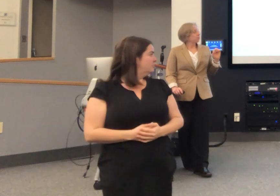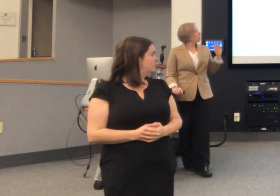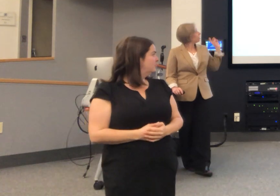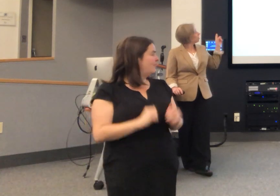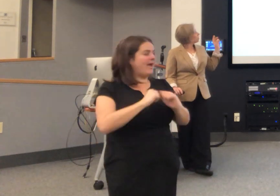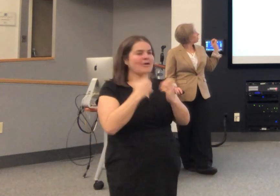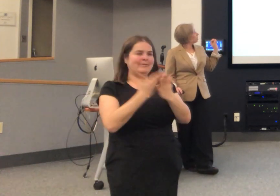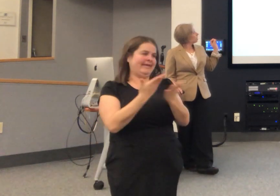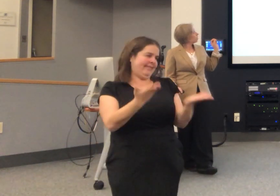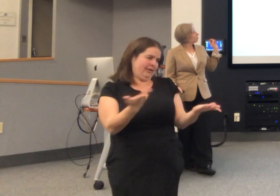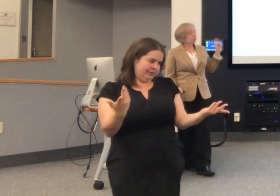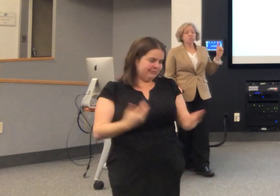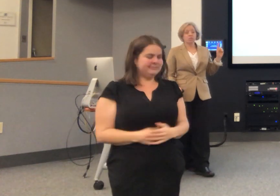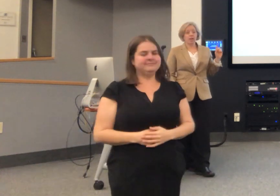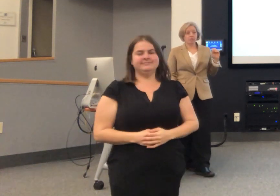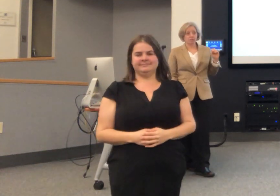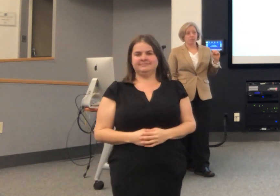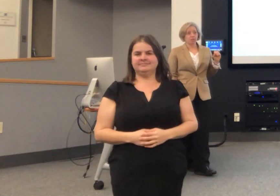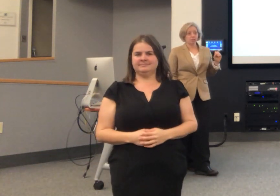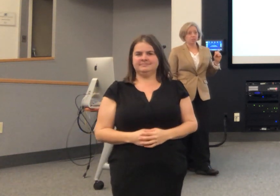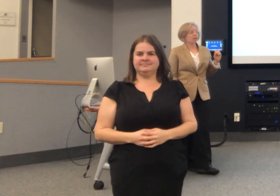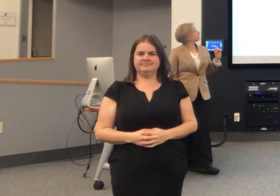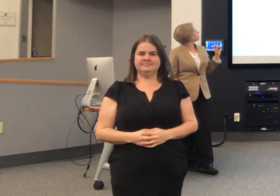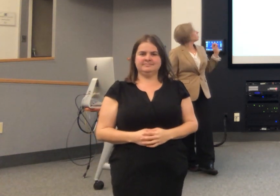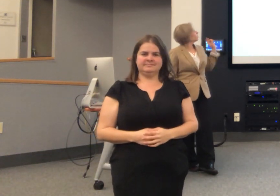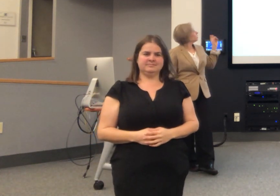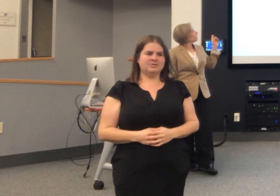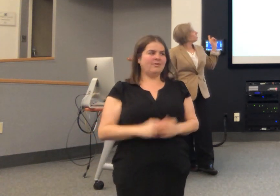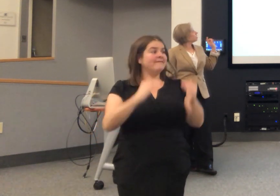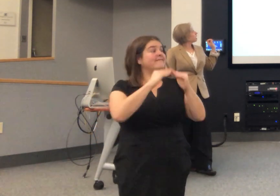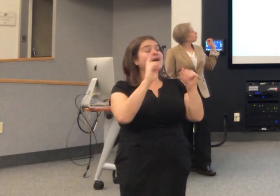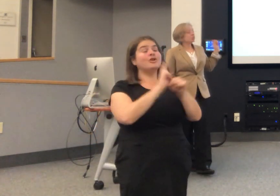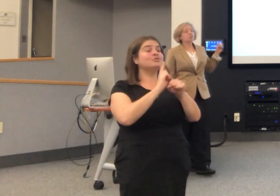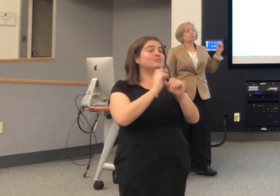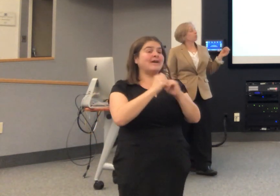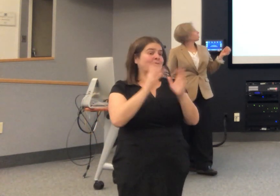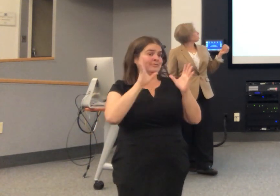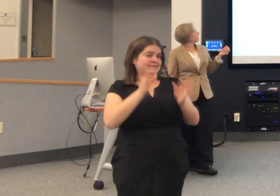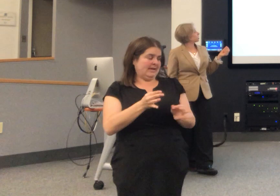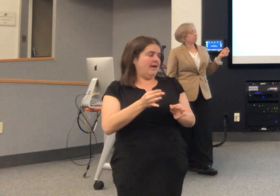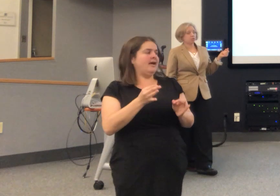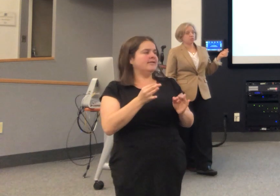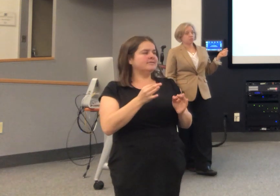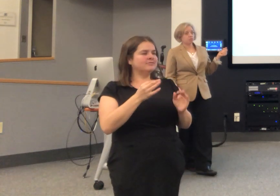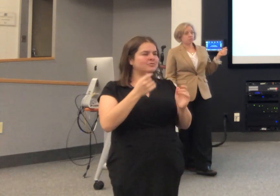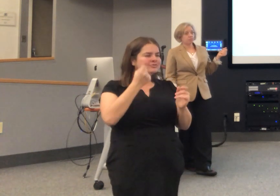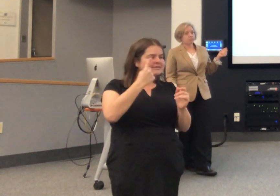So the first factor of fair use test is what is the purpose or character of use.